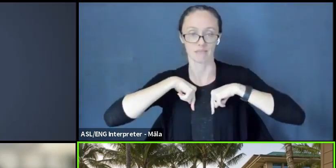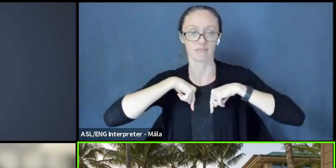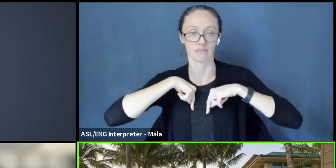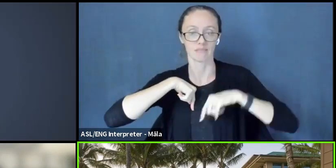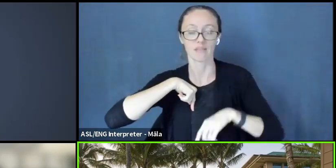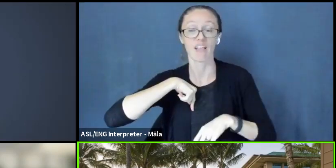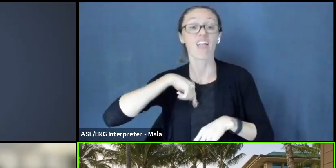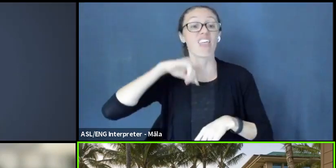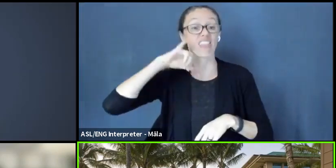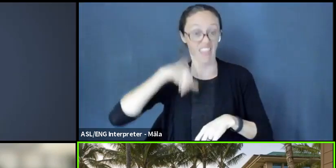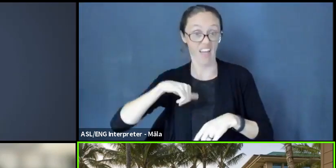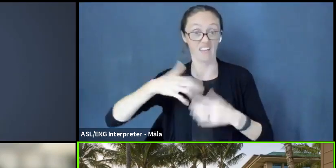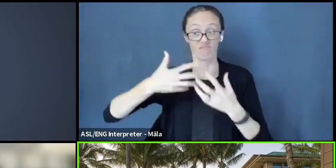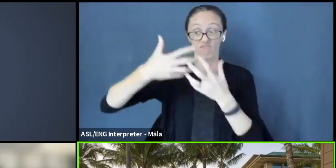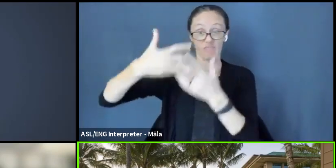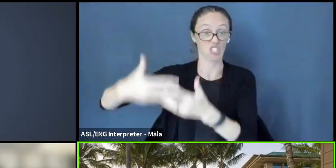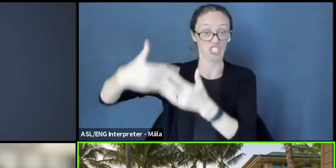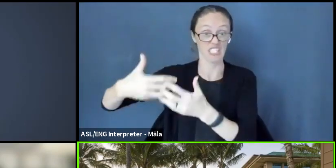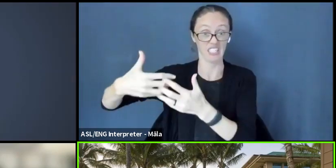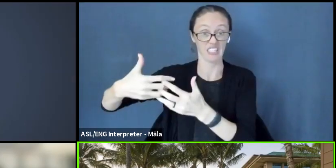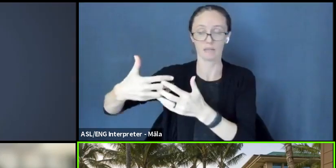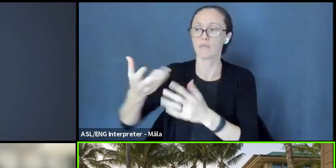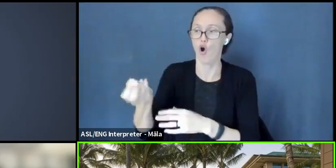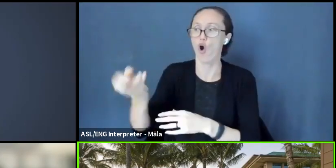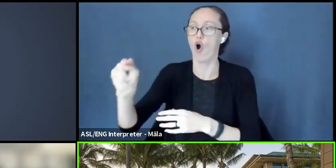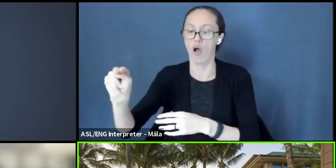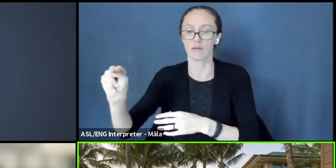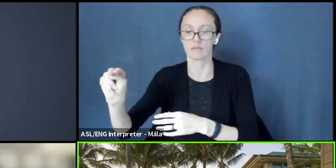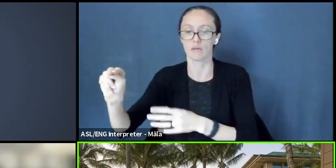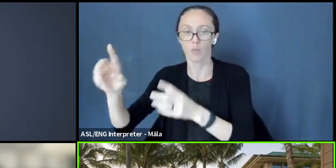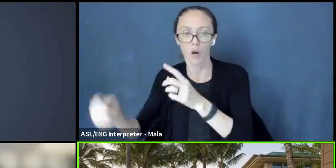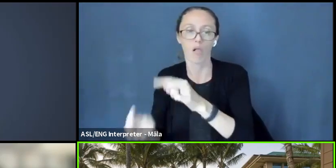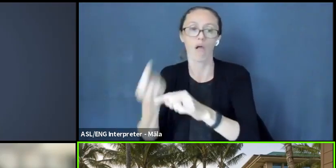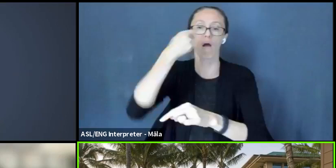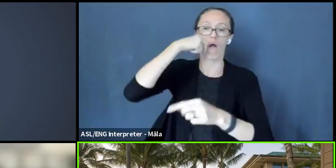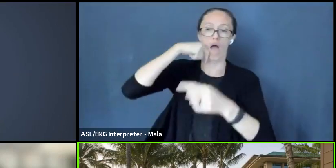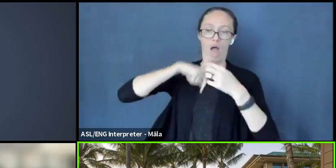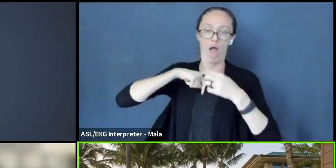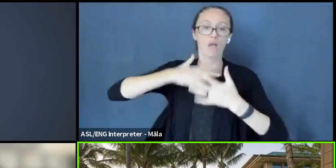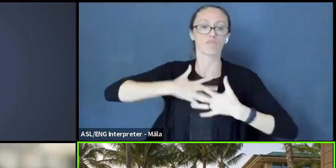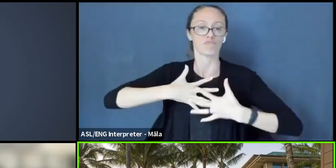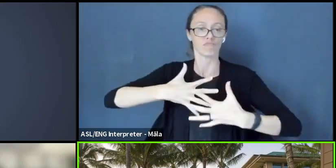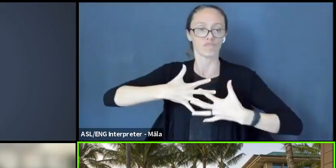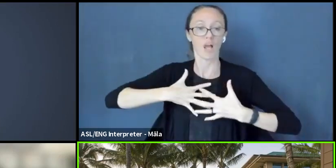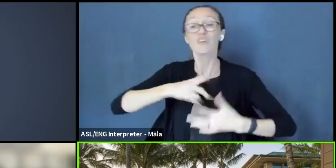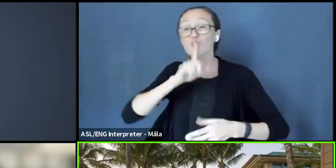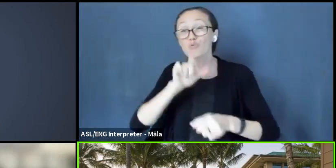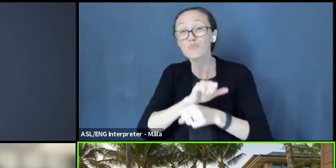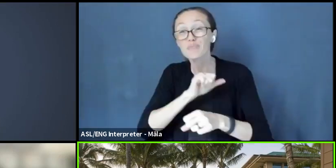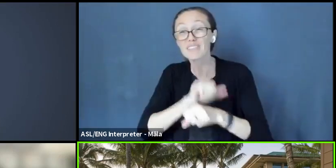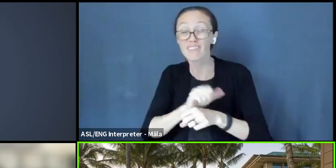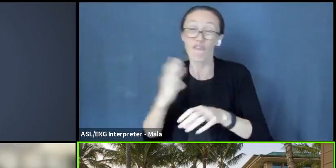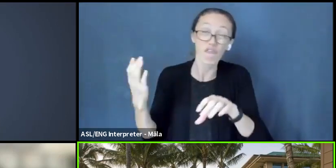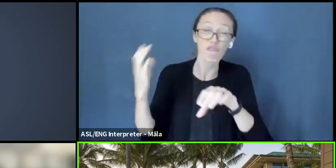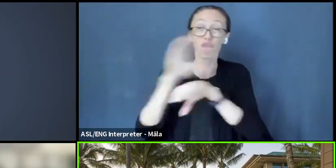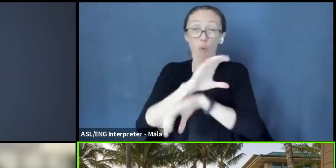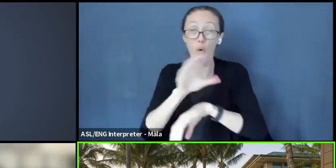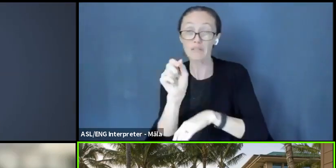And then the machine is turned on to basically, breathe for the patient. Force air in.